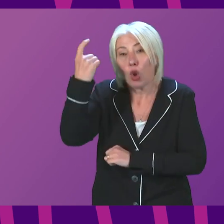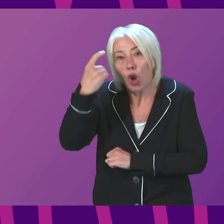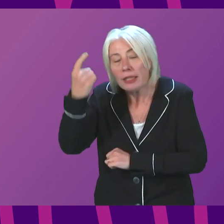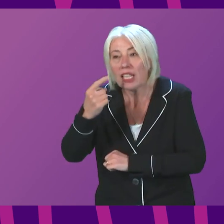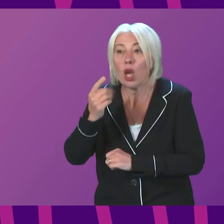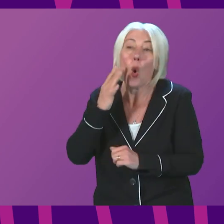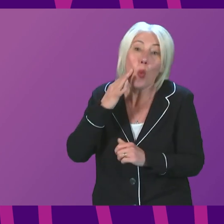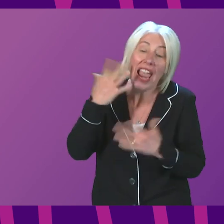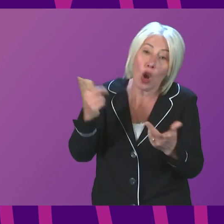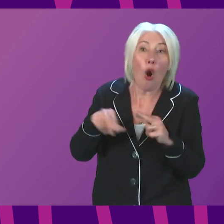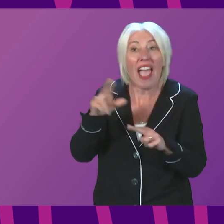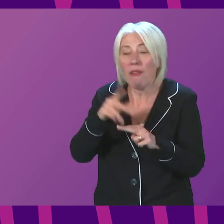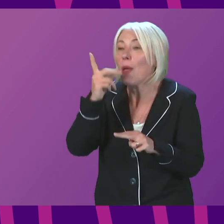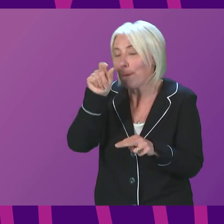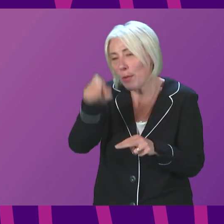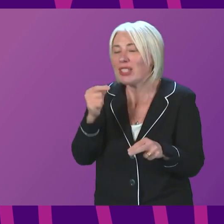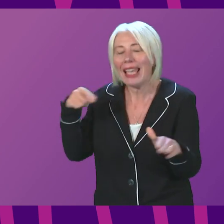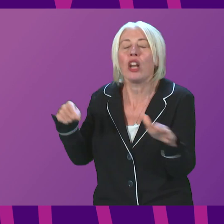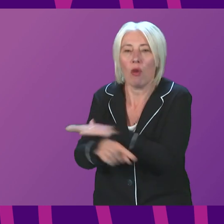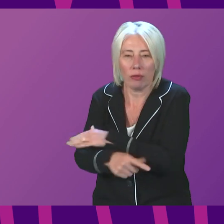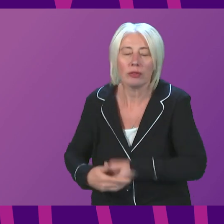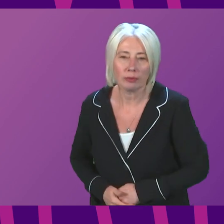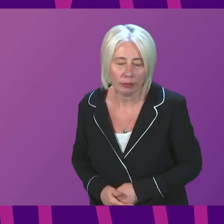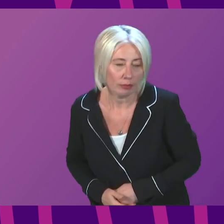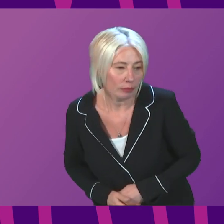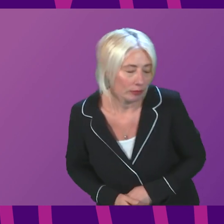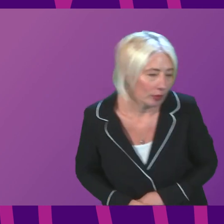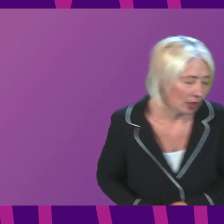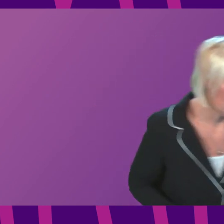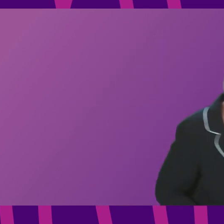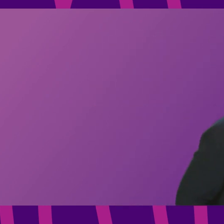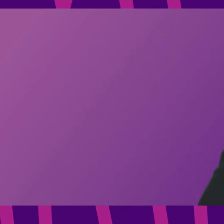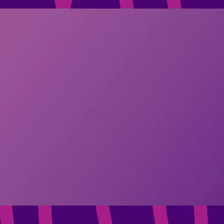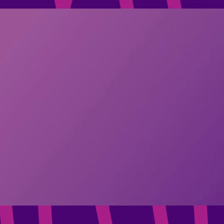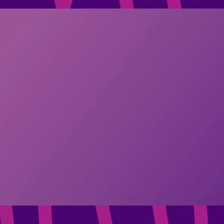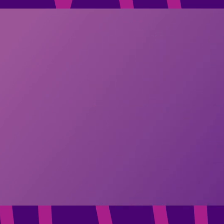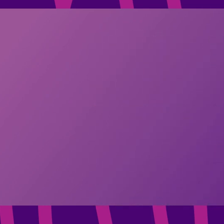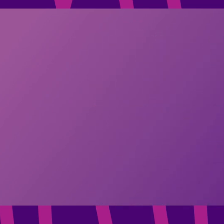can be released.